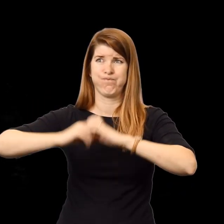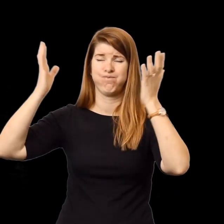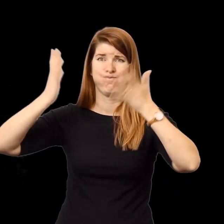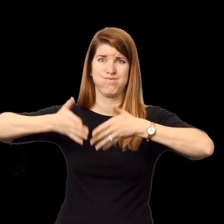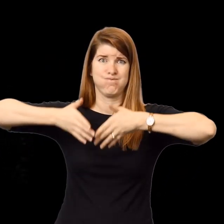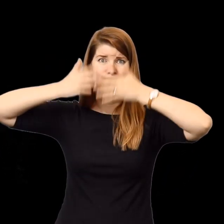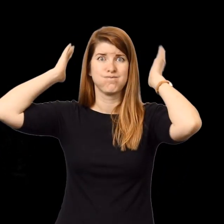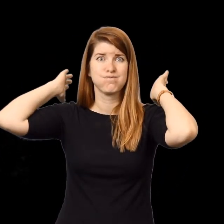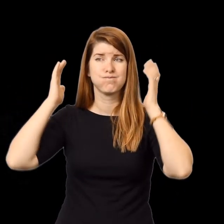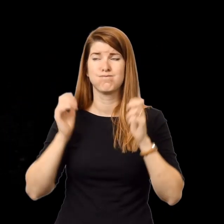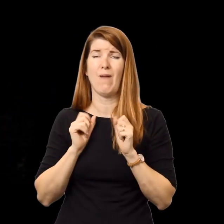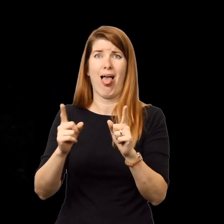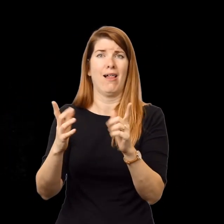They just get overwhelmed.